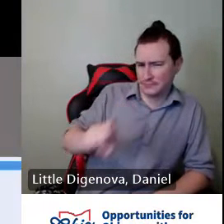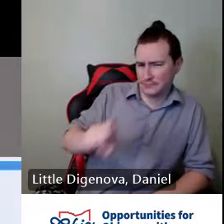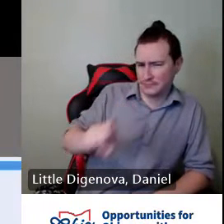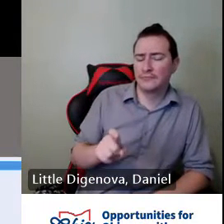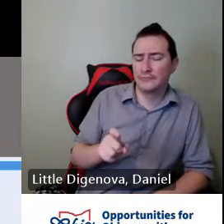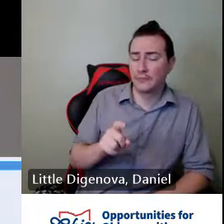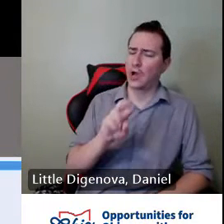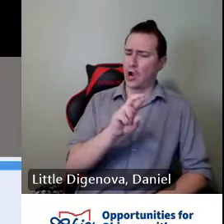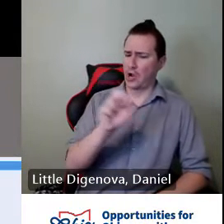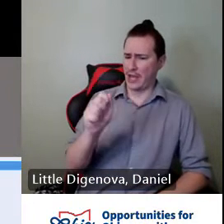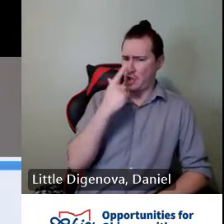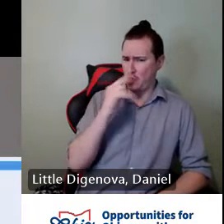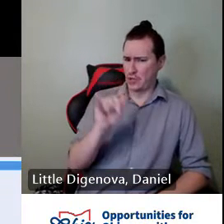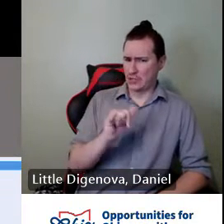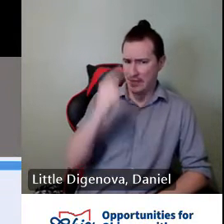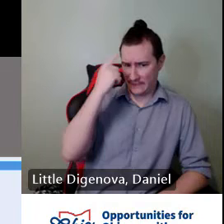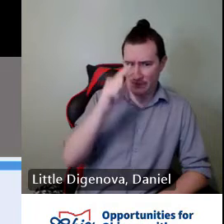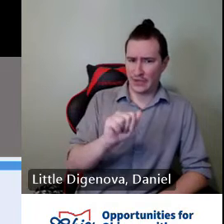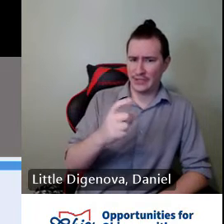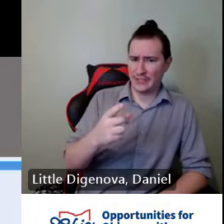when considering the symptoms associated with ADHD?